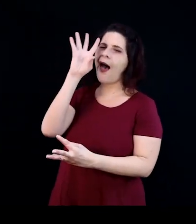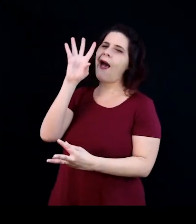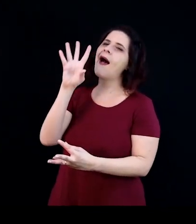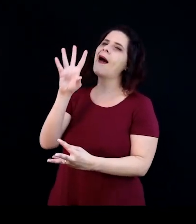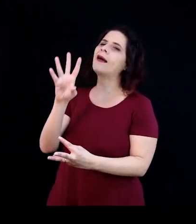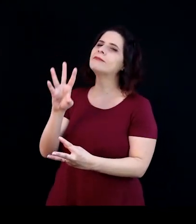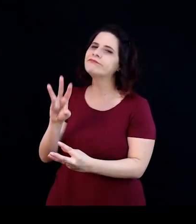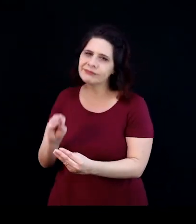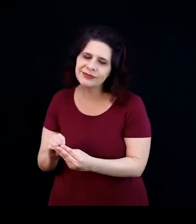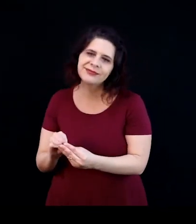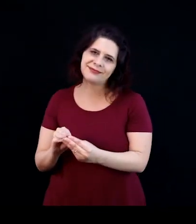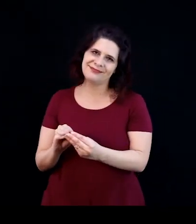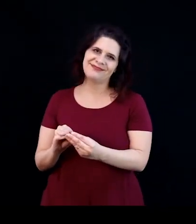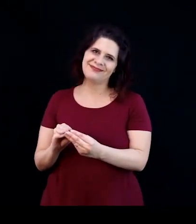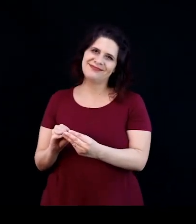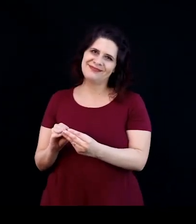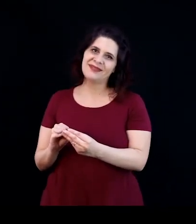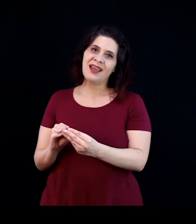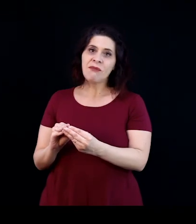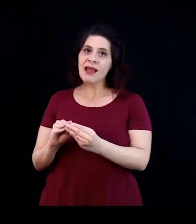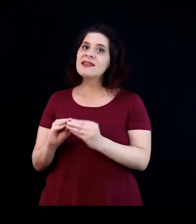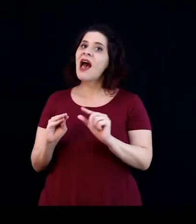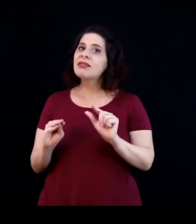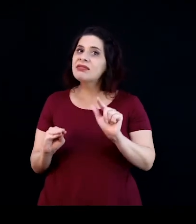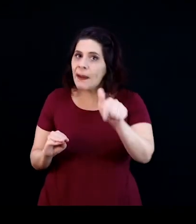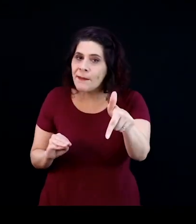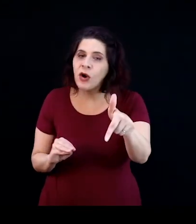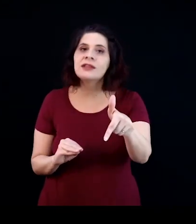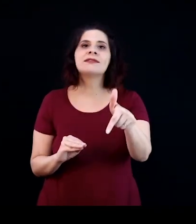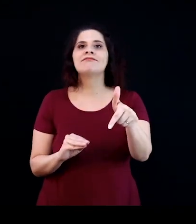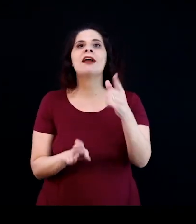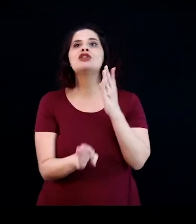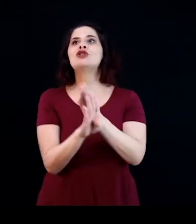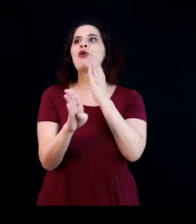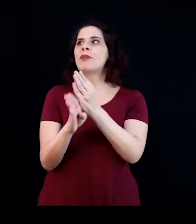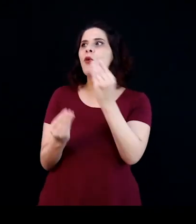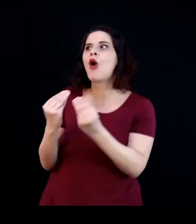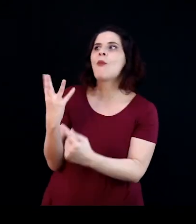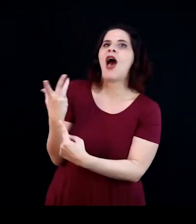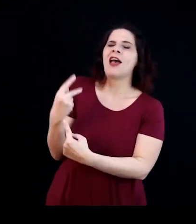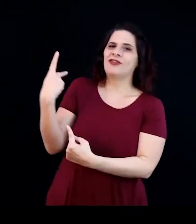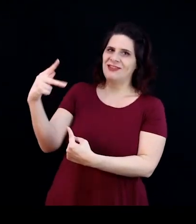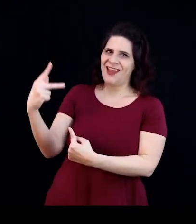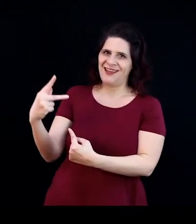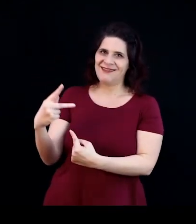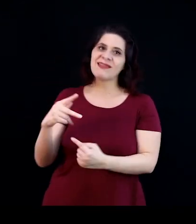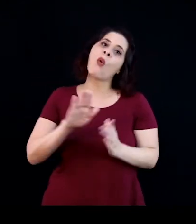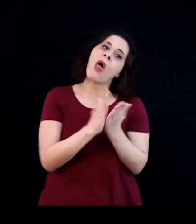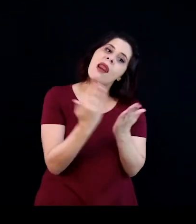it seems to me, a few years after we did this book. More and more people understood it;